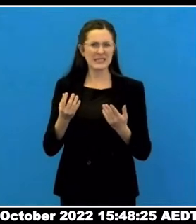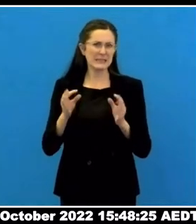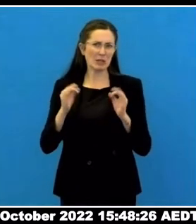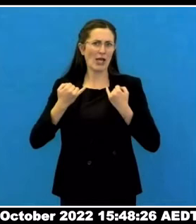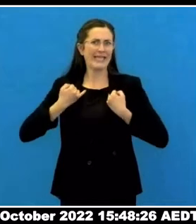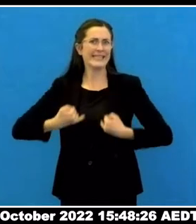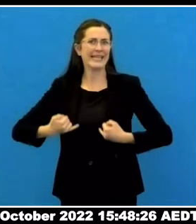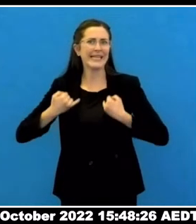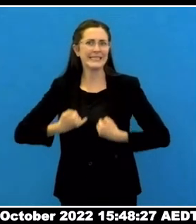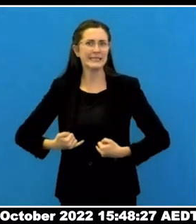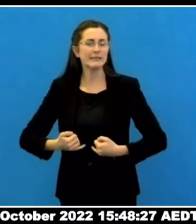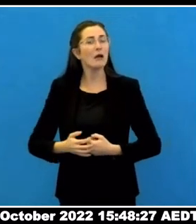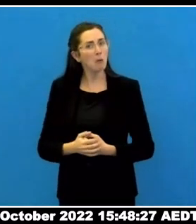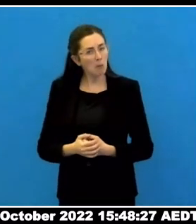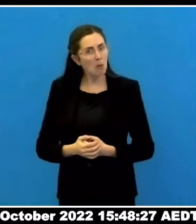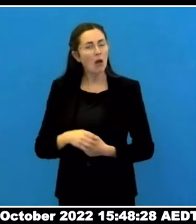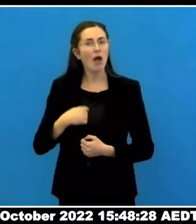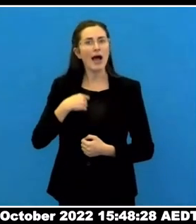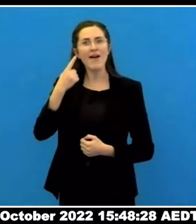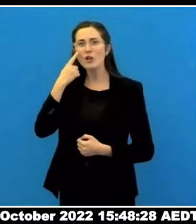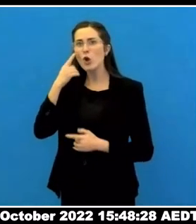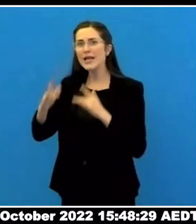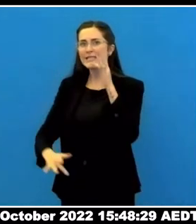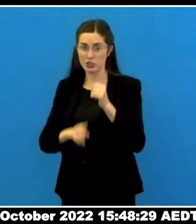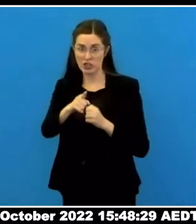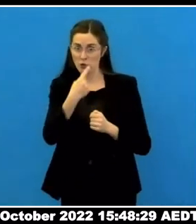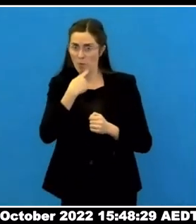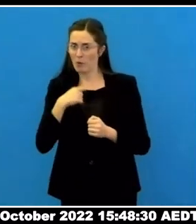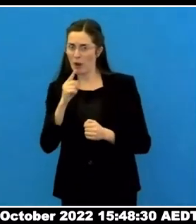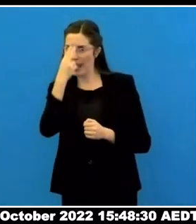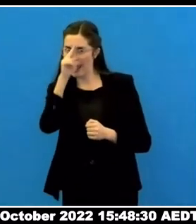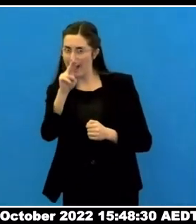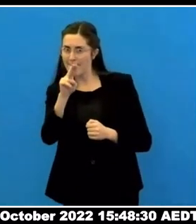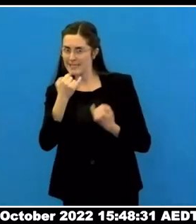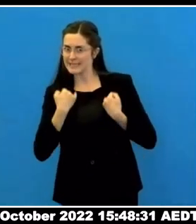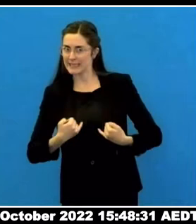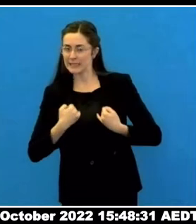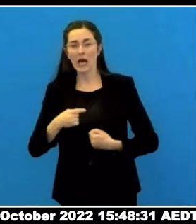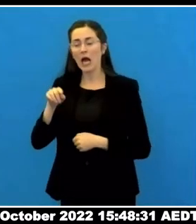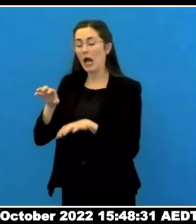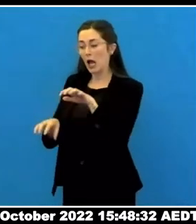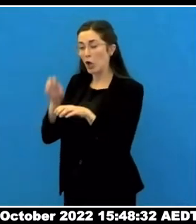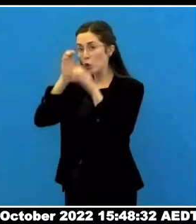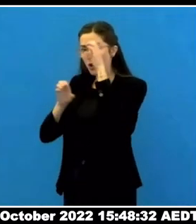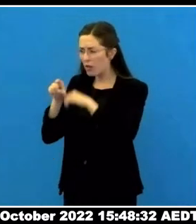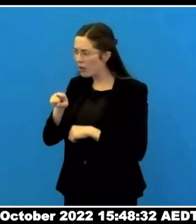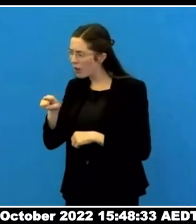And then when I went and I searched for she told me the name, and then when I went and I searched and I found that this is a disability.